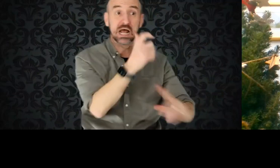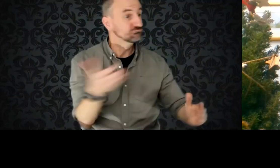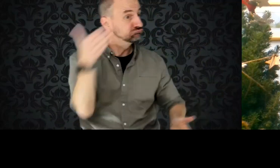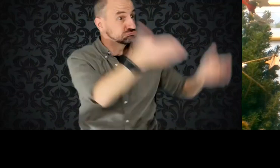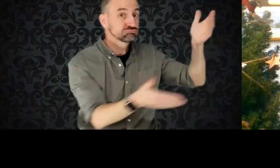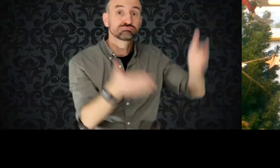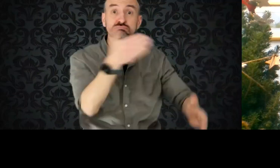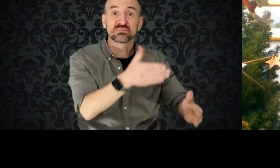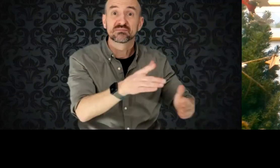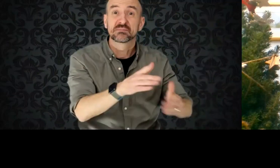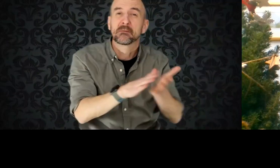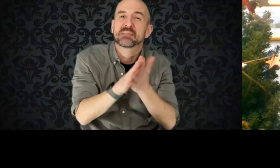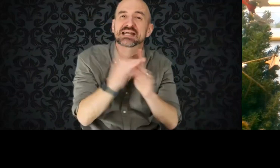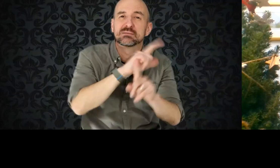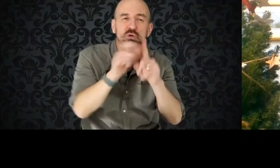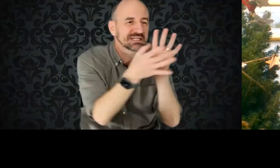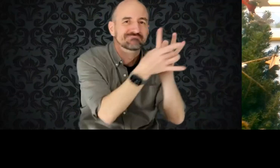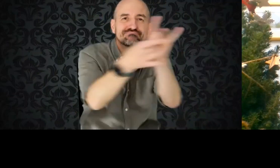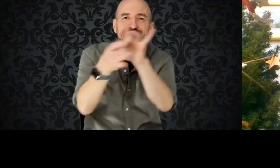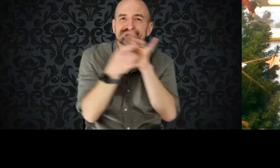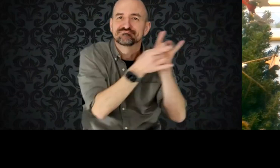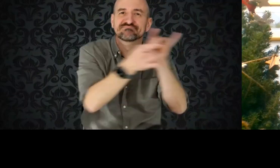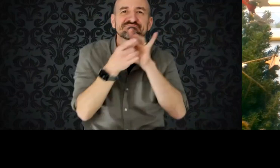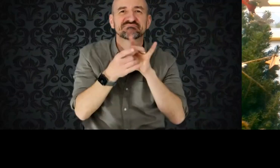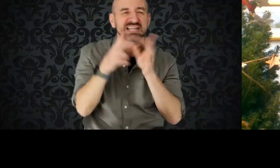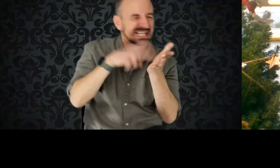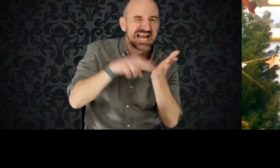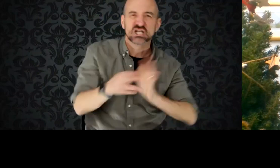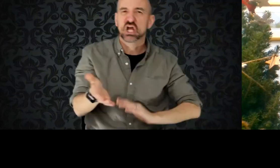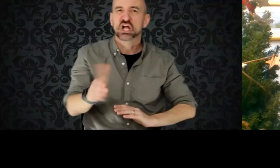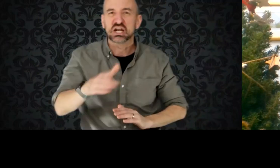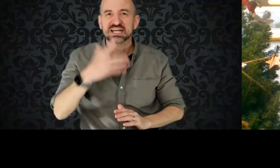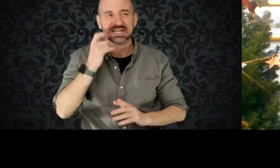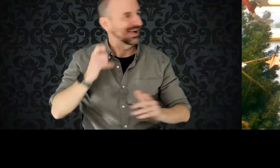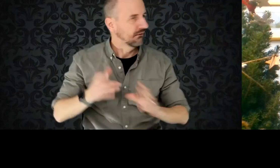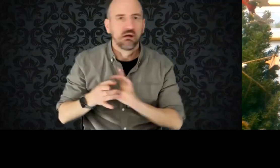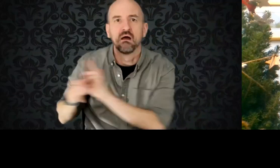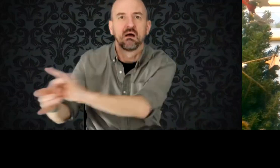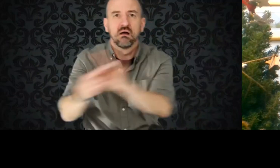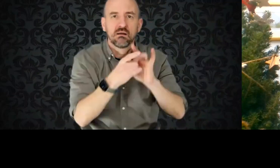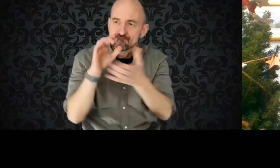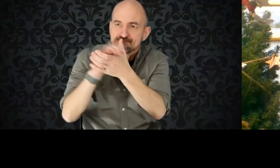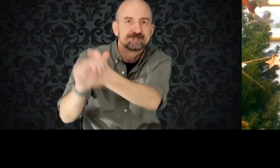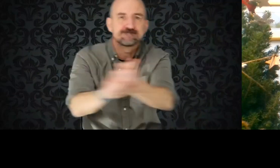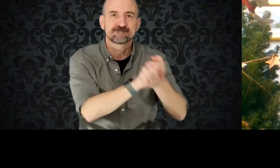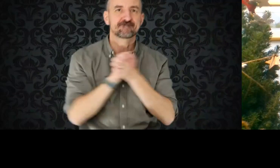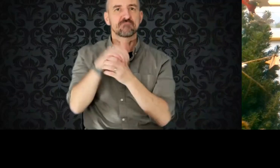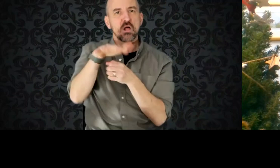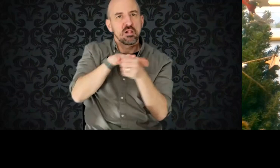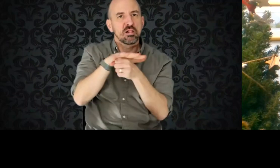partnerships, we want to create more opportunities for the people that we support. To take an active role in not discarding but